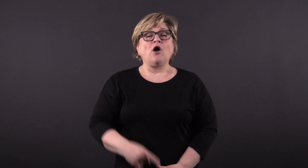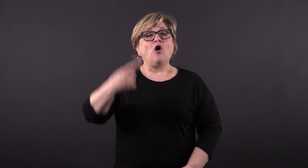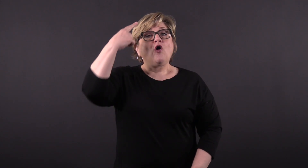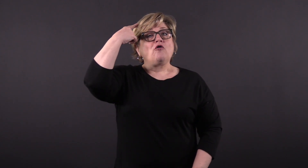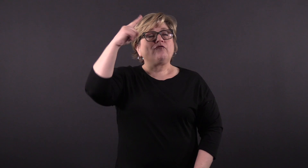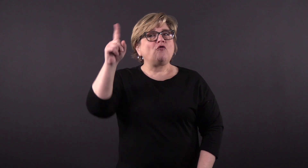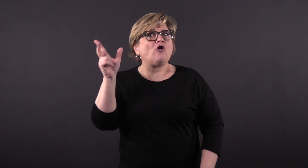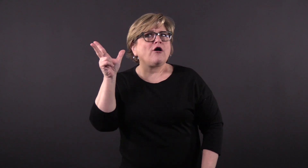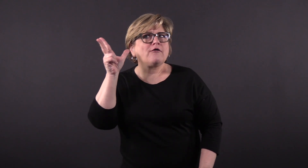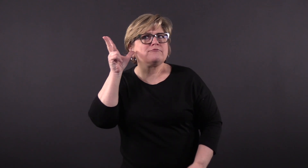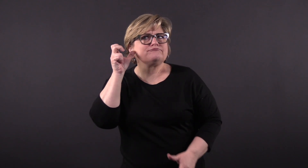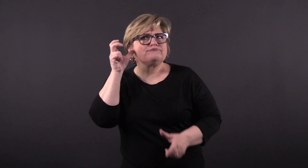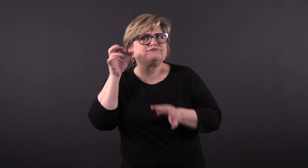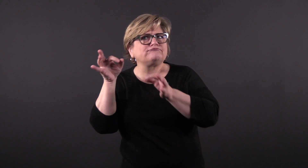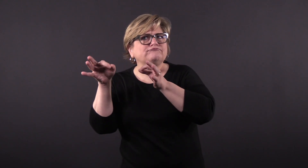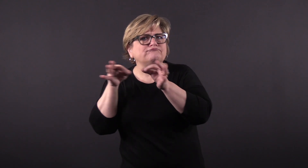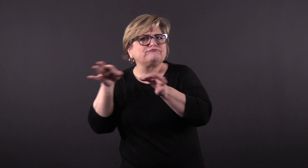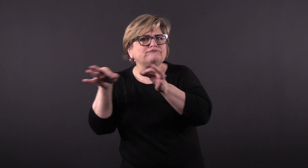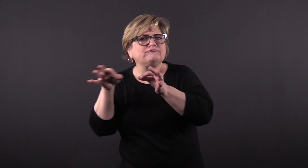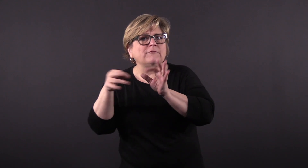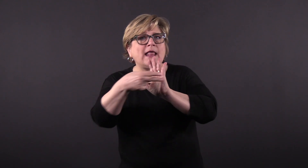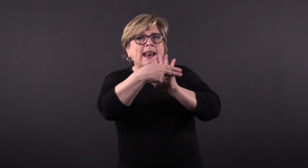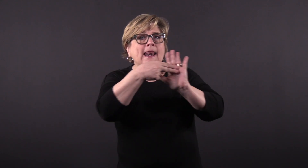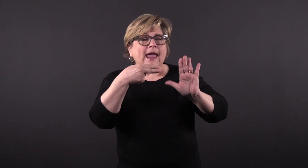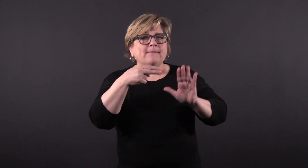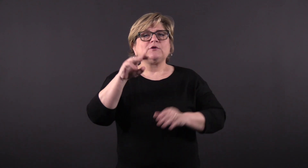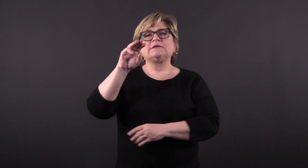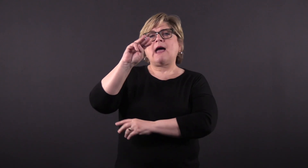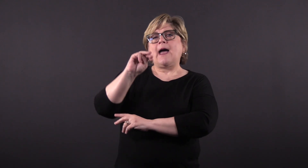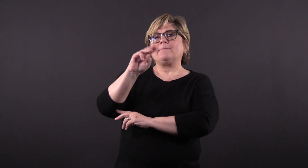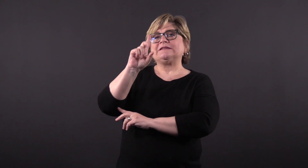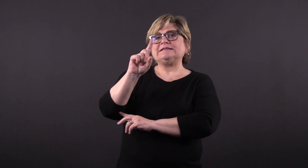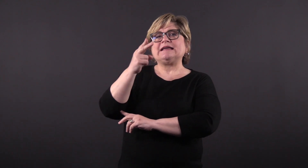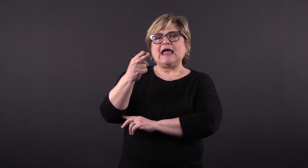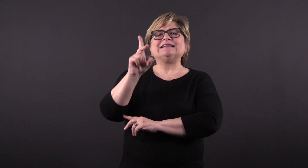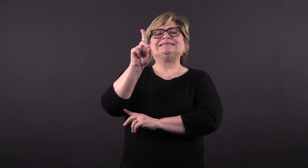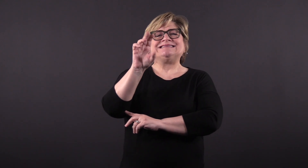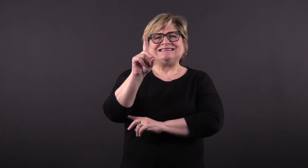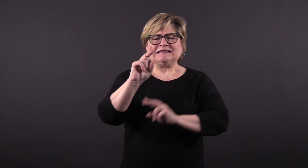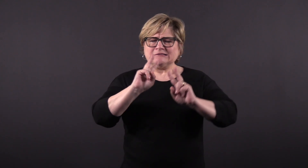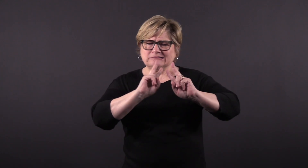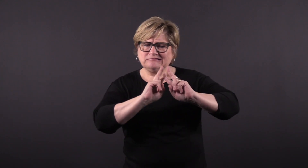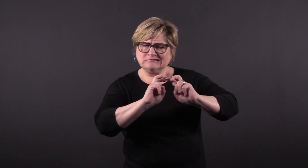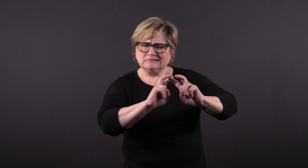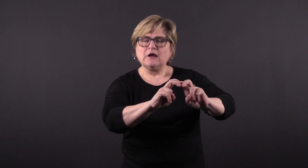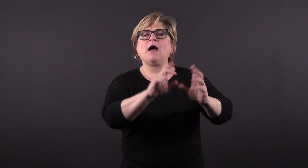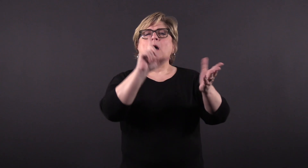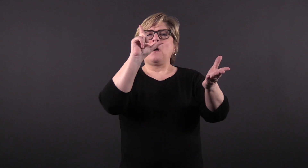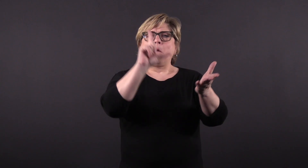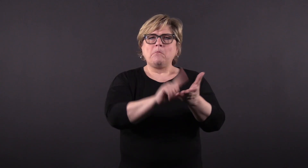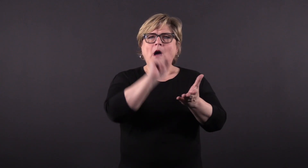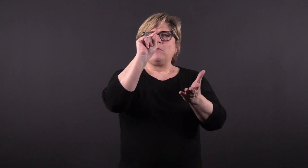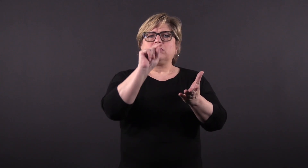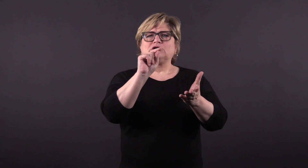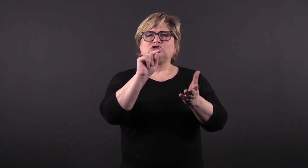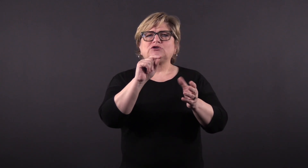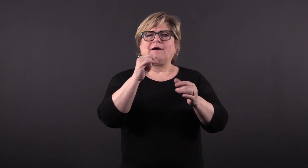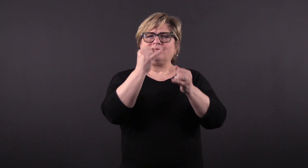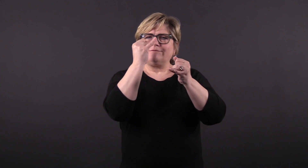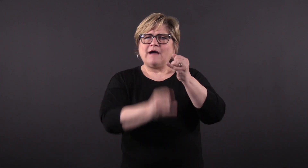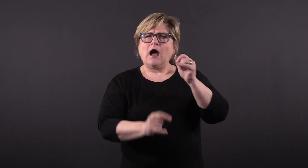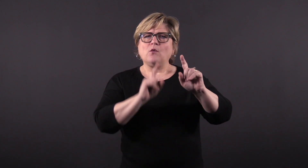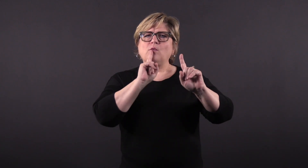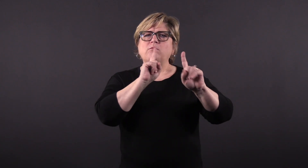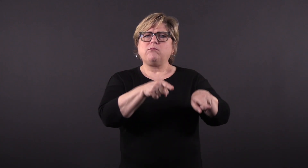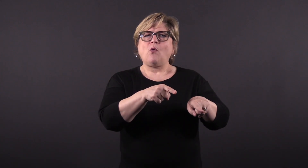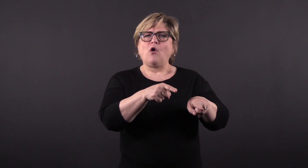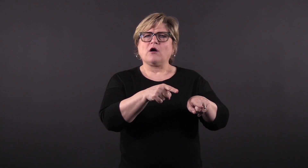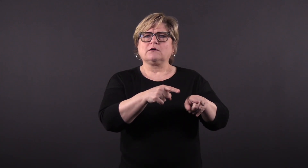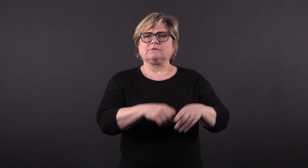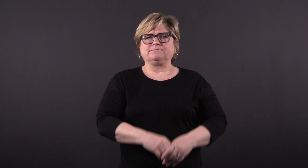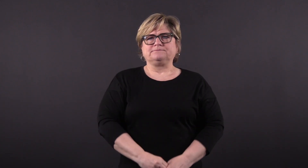For audible labels, MDH did an assessment and has published their final report.